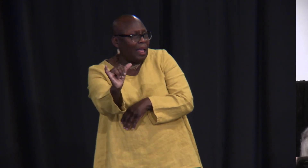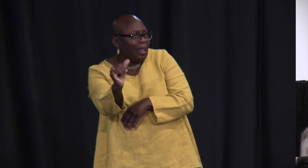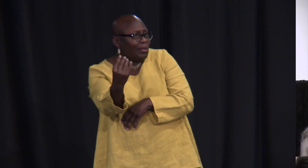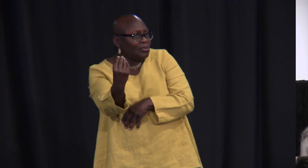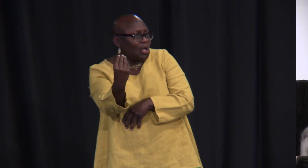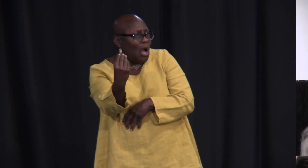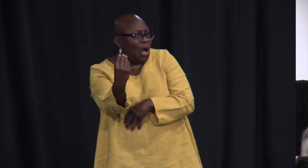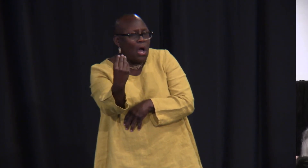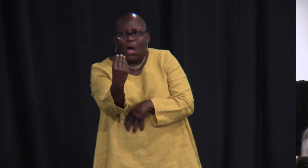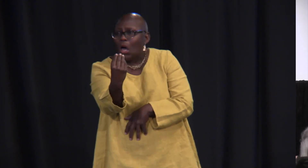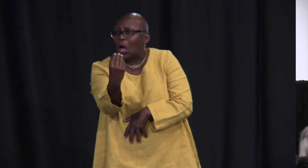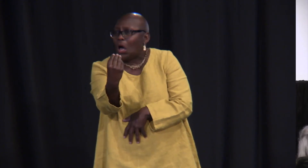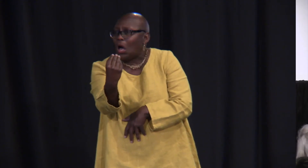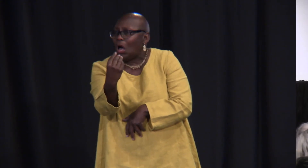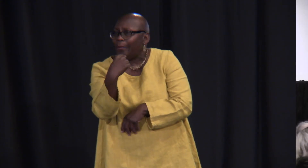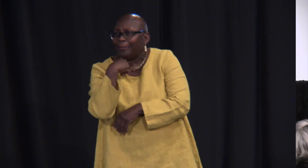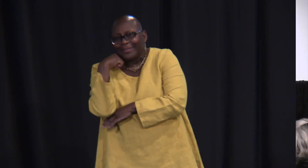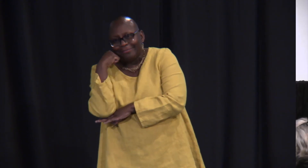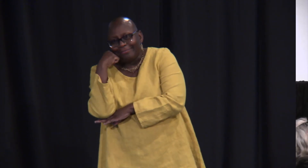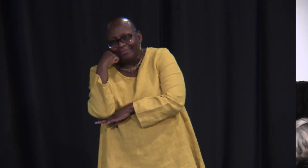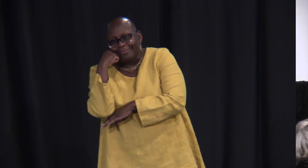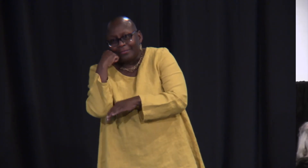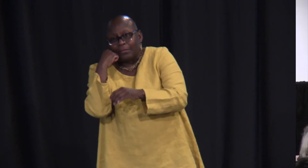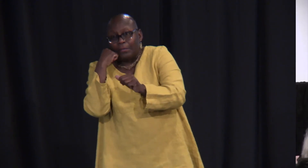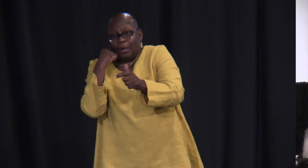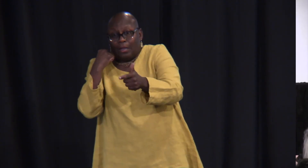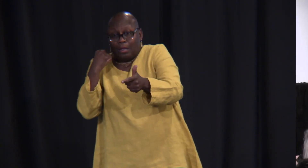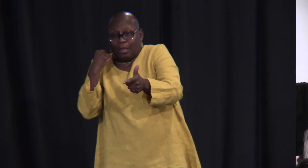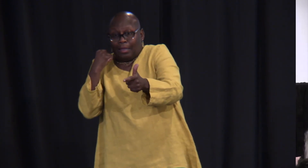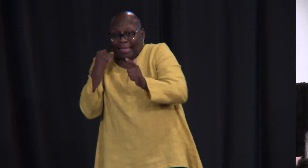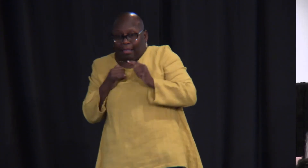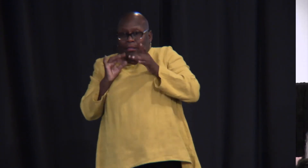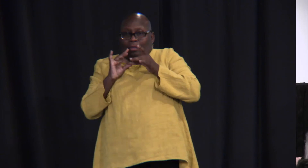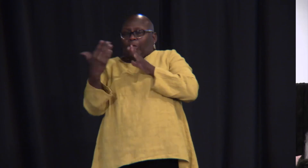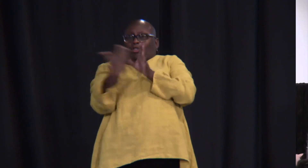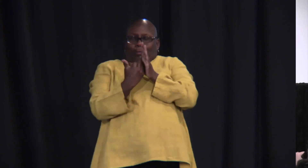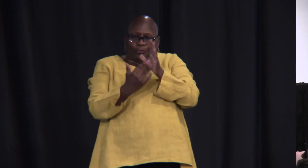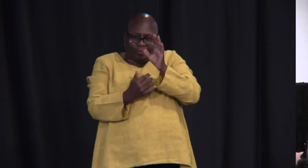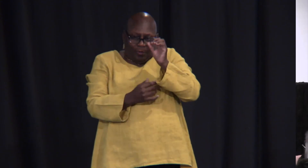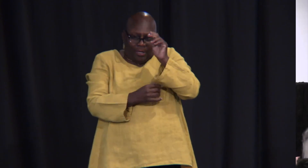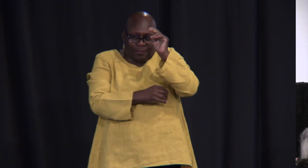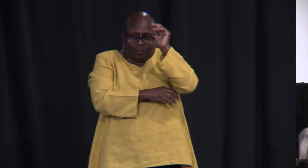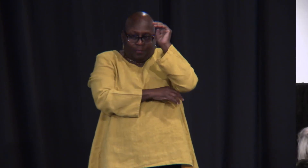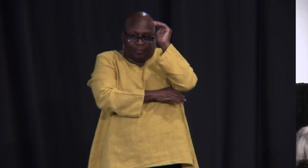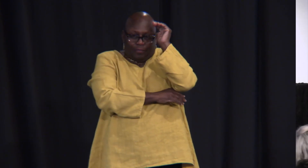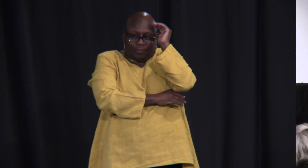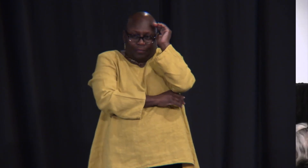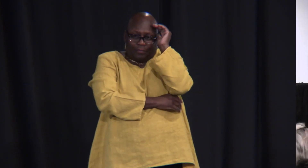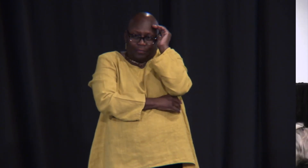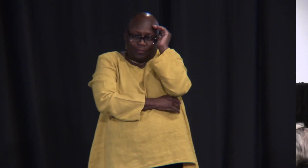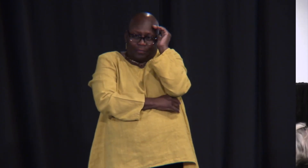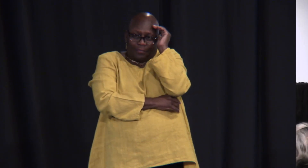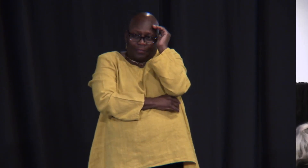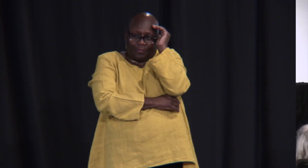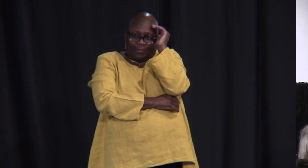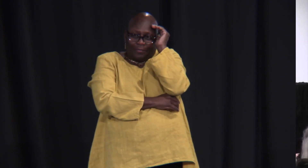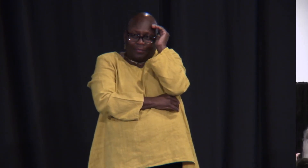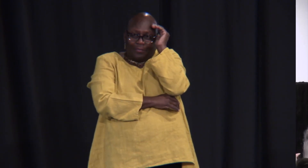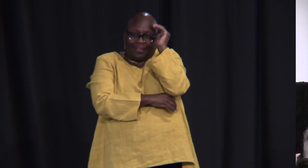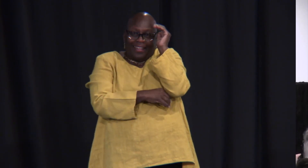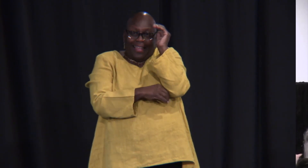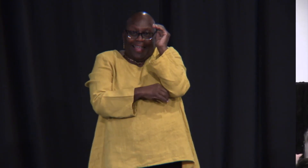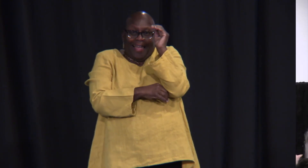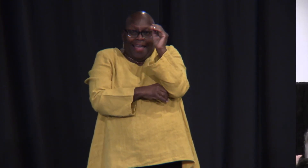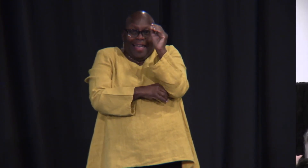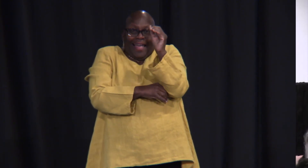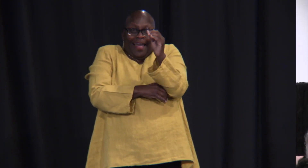constant chatter came from. I could say and I did: It came from you.